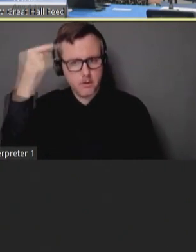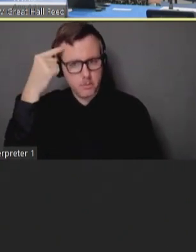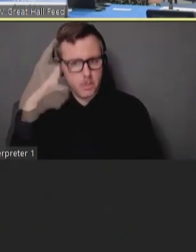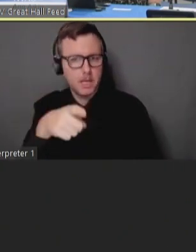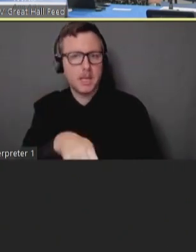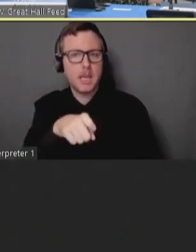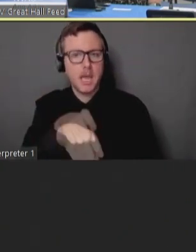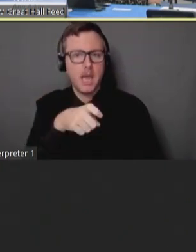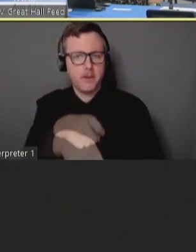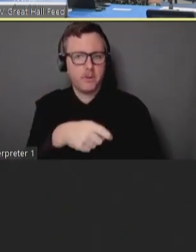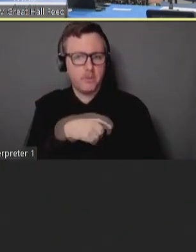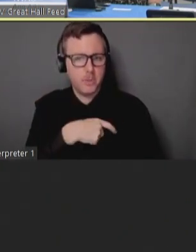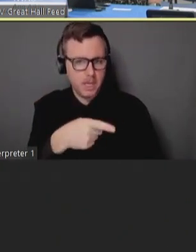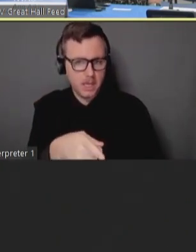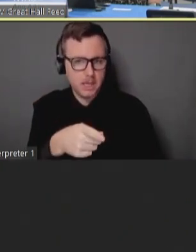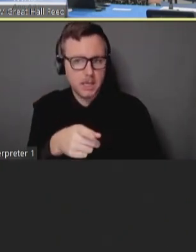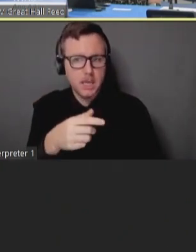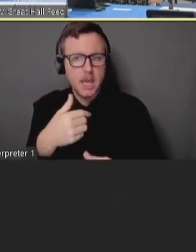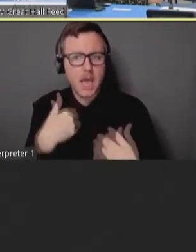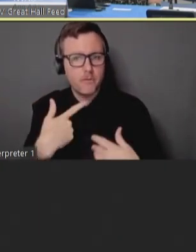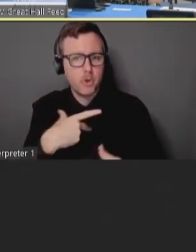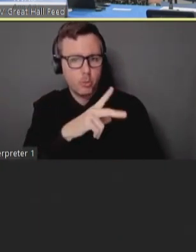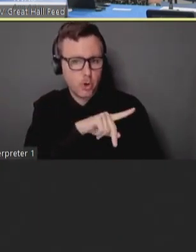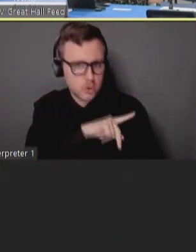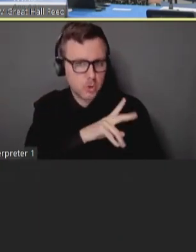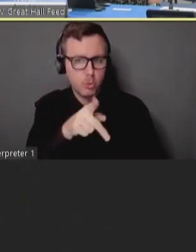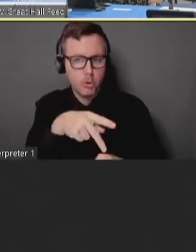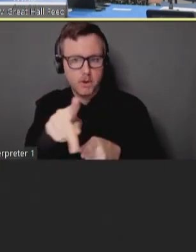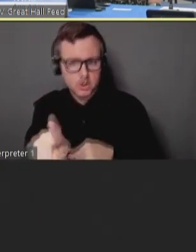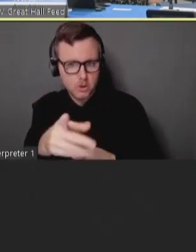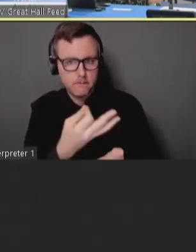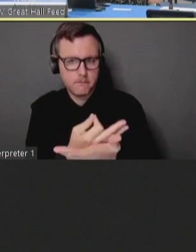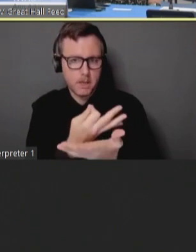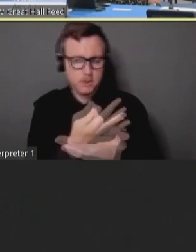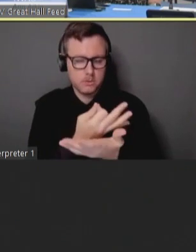Each voting member's financial interest and outside affiliation has been carefully screened